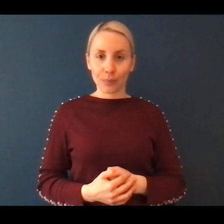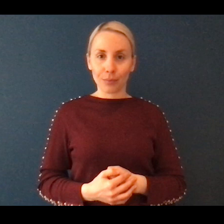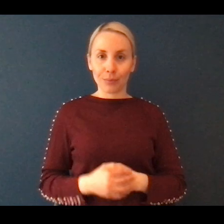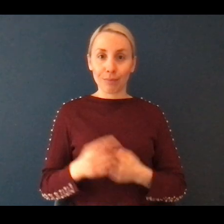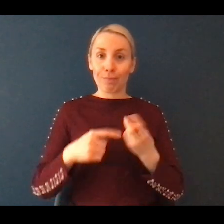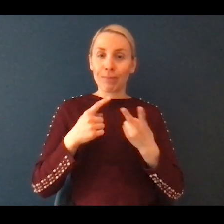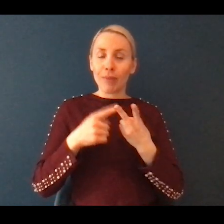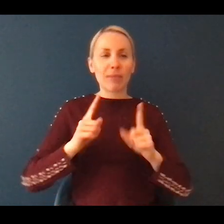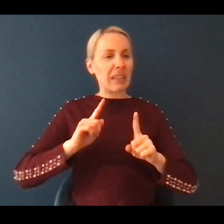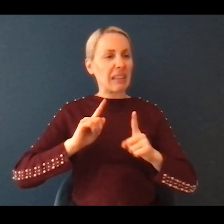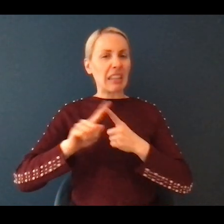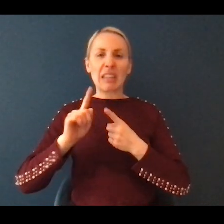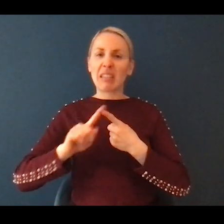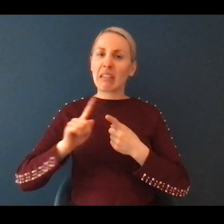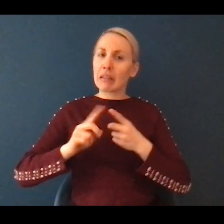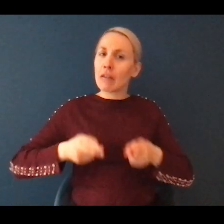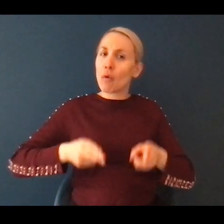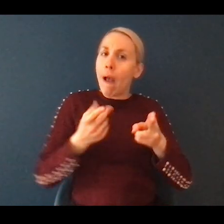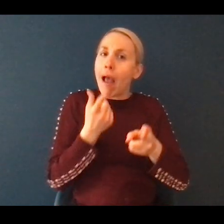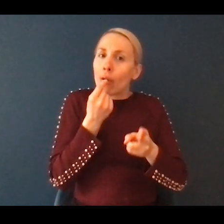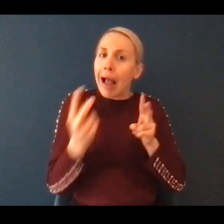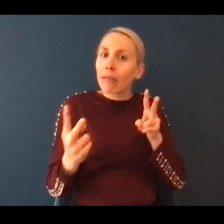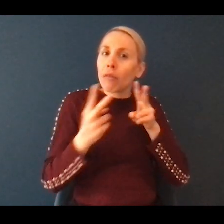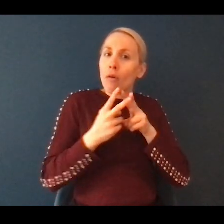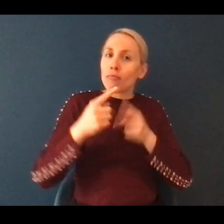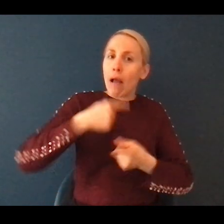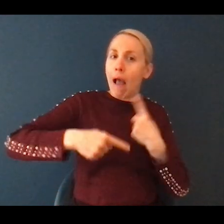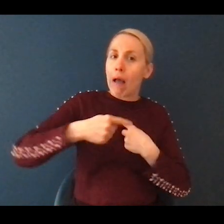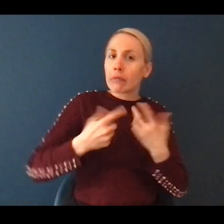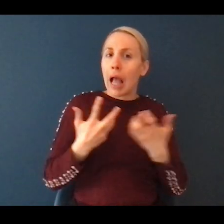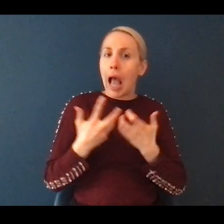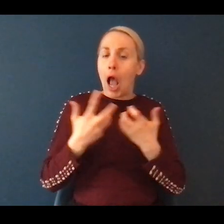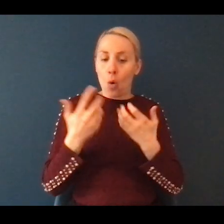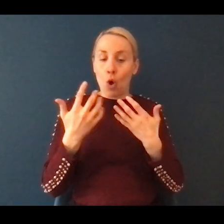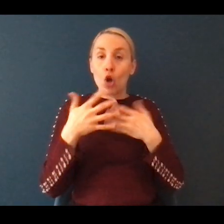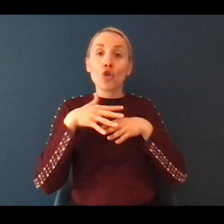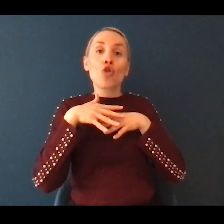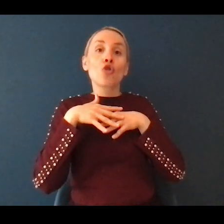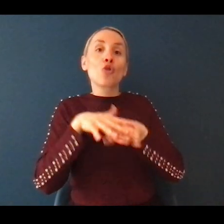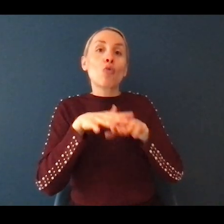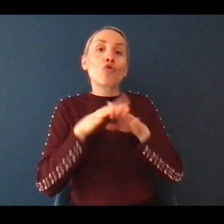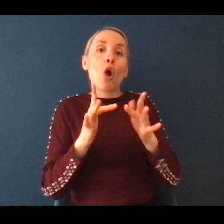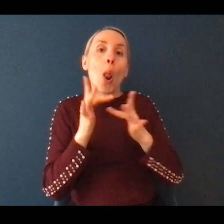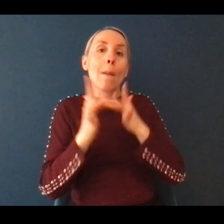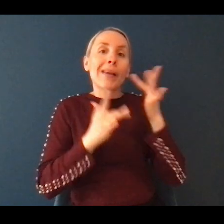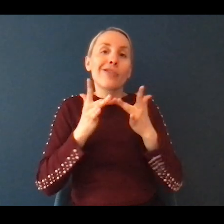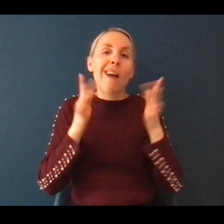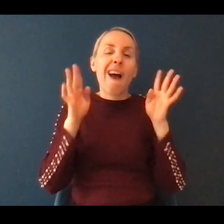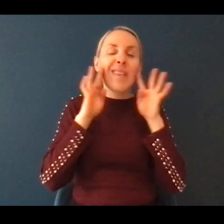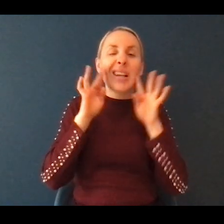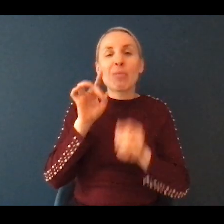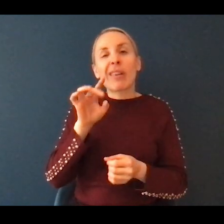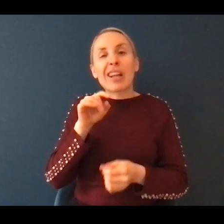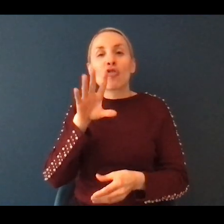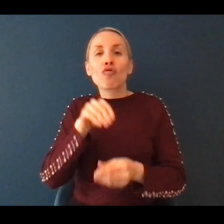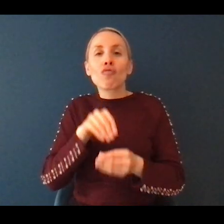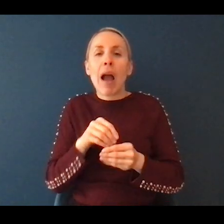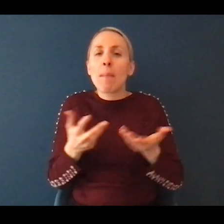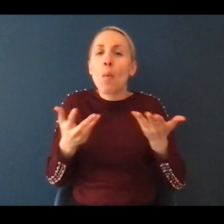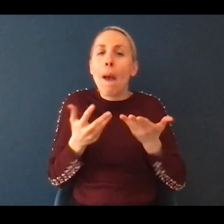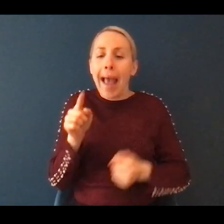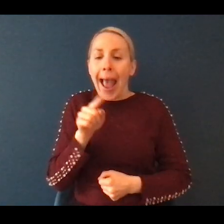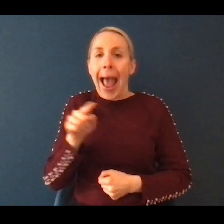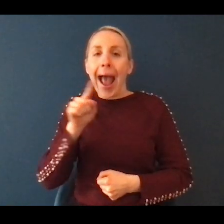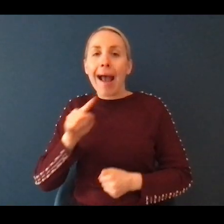ways so you can contact us on social media through @photoworks_uk we'll also accept emails